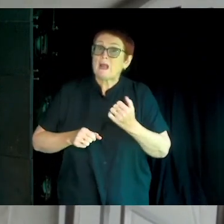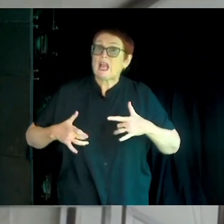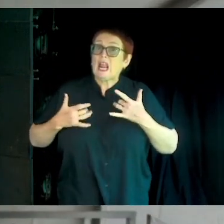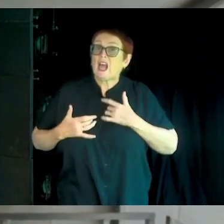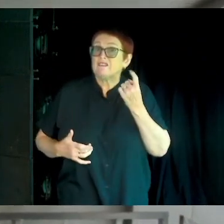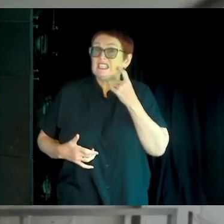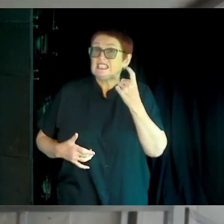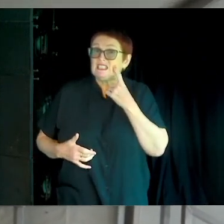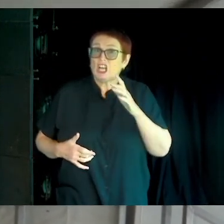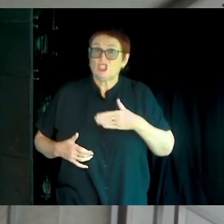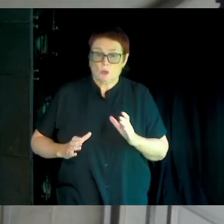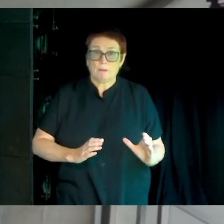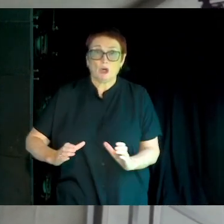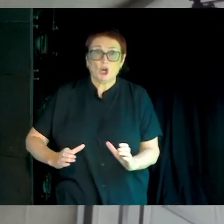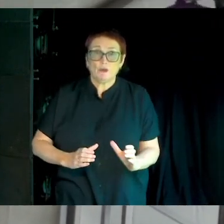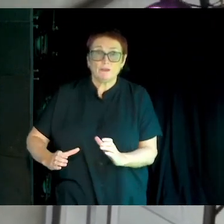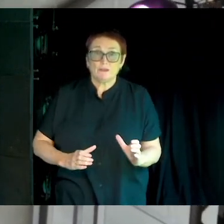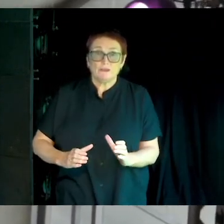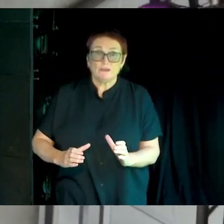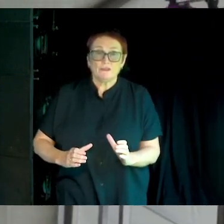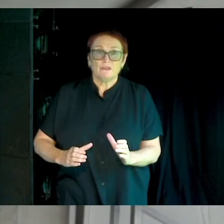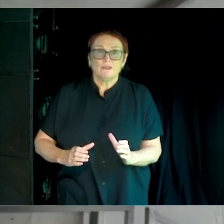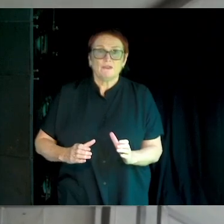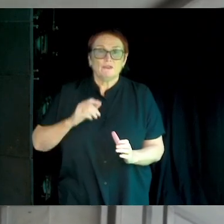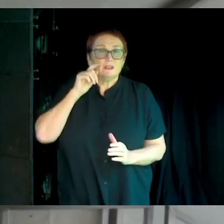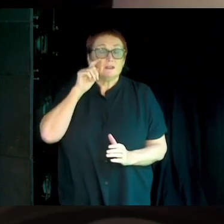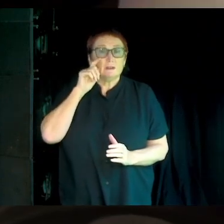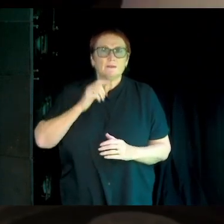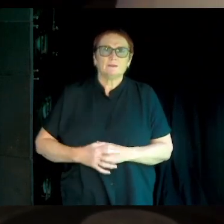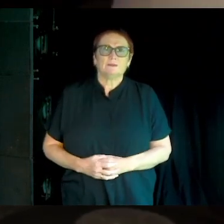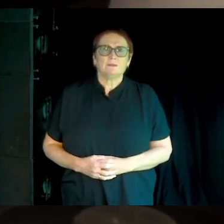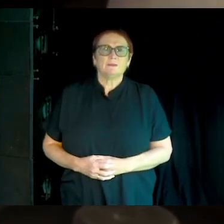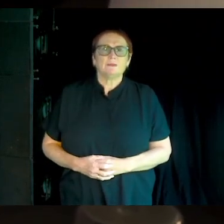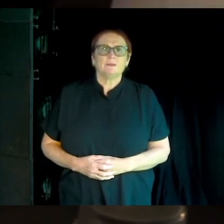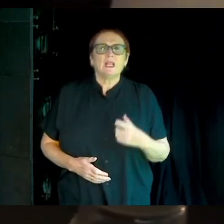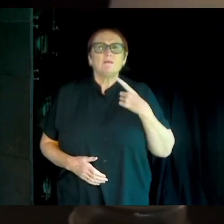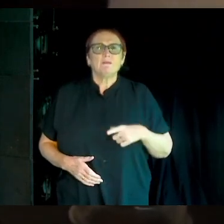don't need to move because it's actually quite um because of the the chopping board